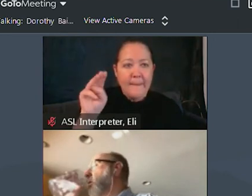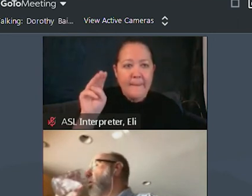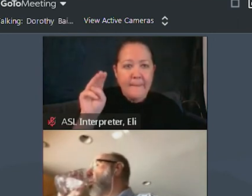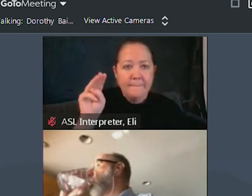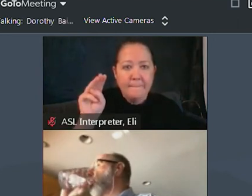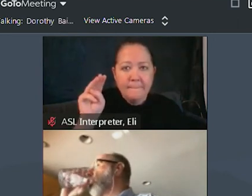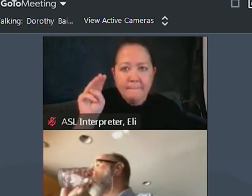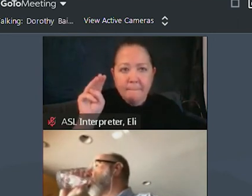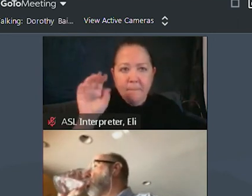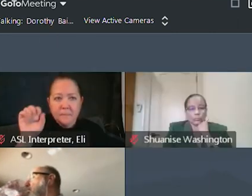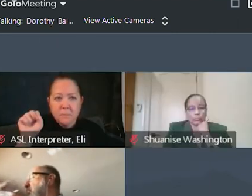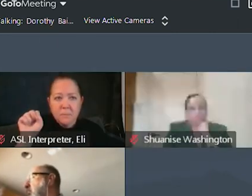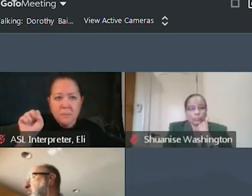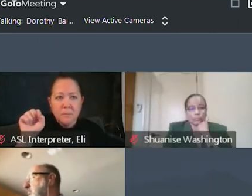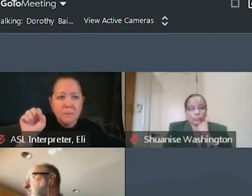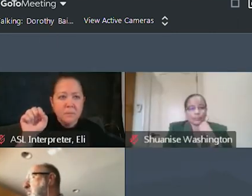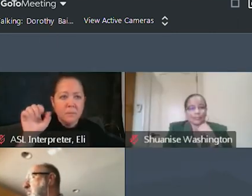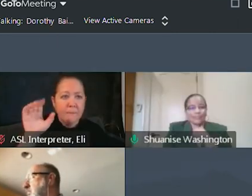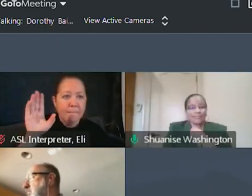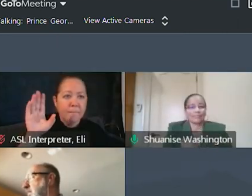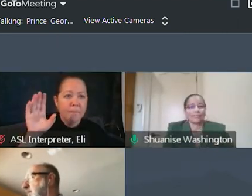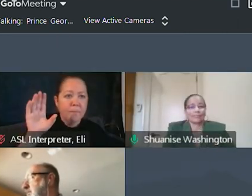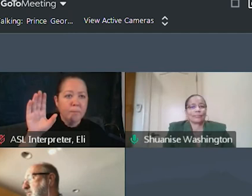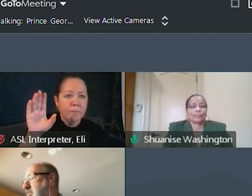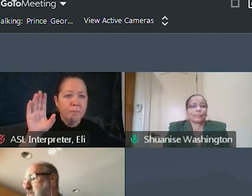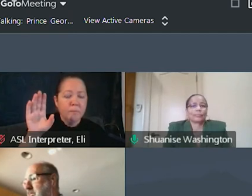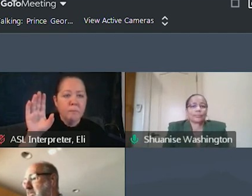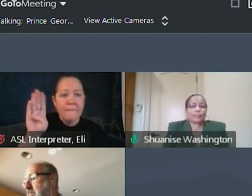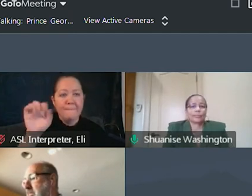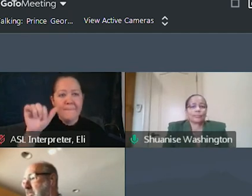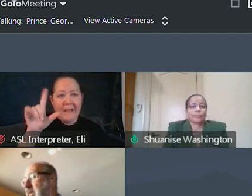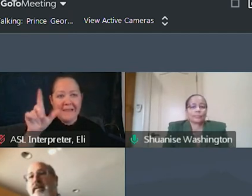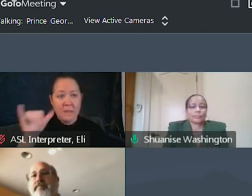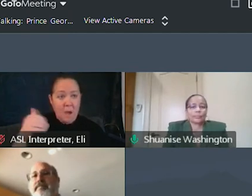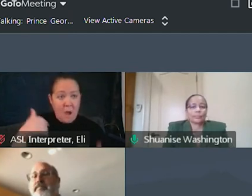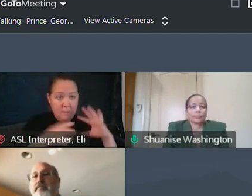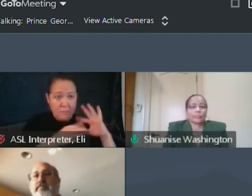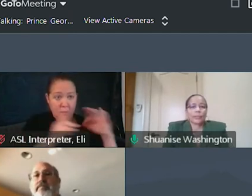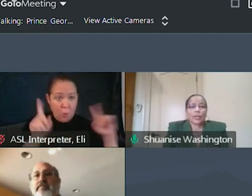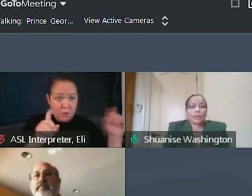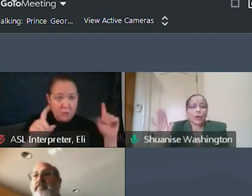No questions. Thank you. Thank you, commissioner Washington. Do you have any questions?